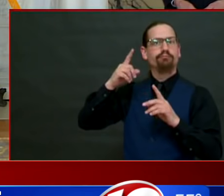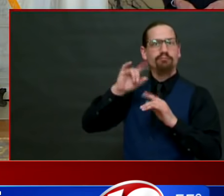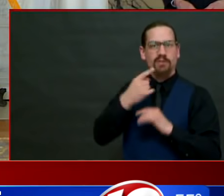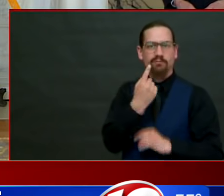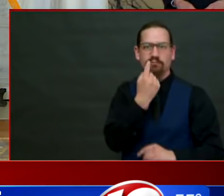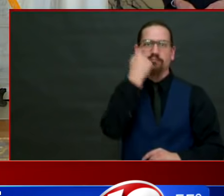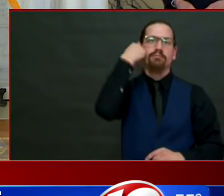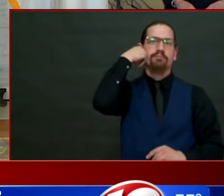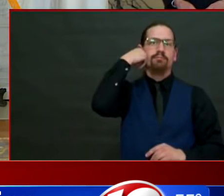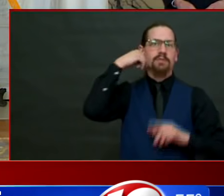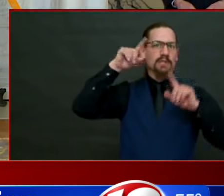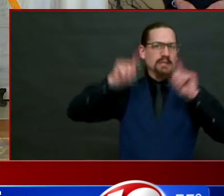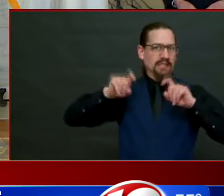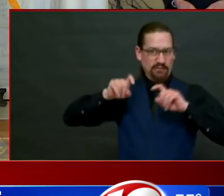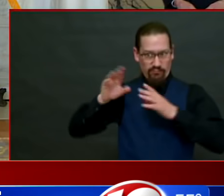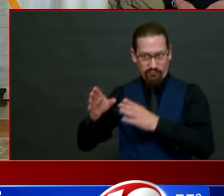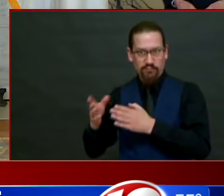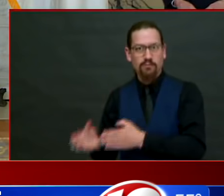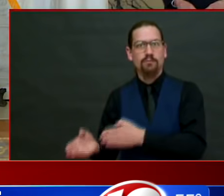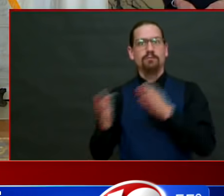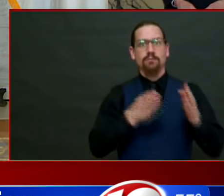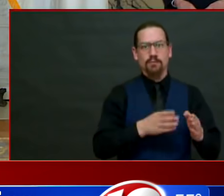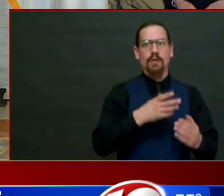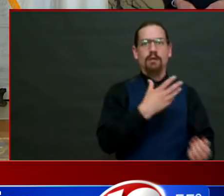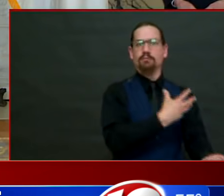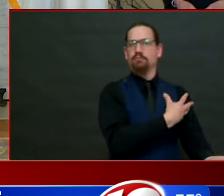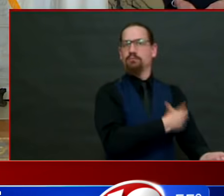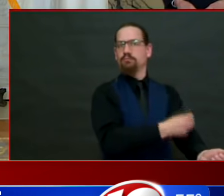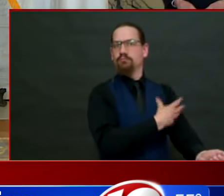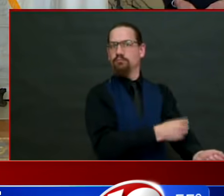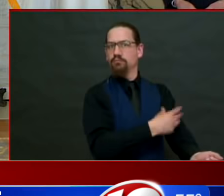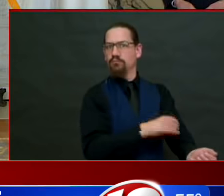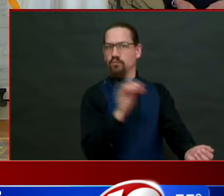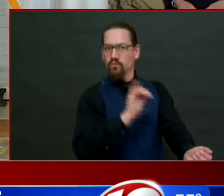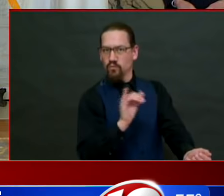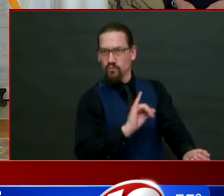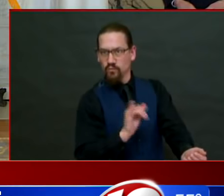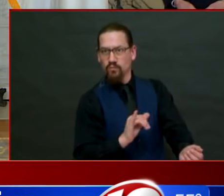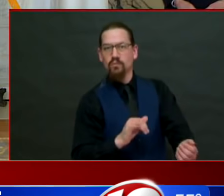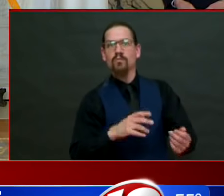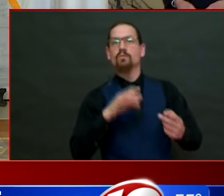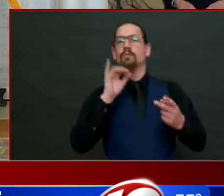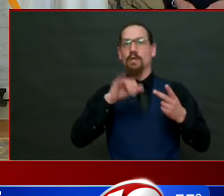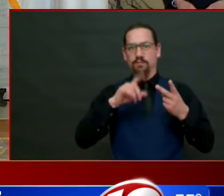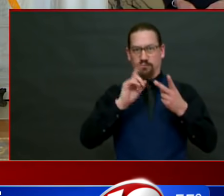THAT MEANS WE WILL BE PERFORMING BOTH THE DIAGNOSTIC TEST, THE